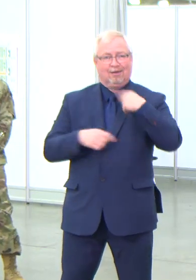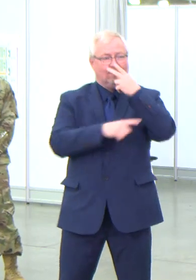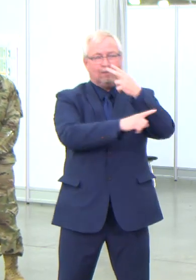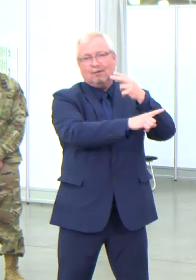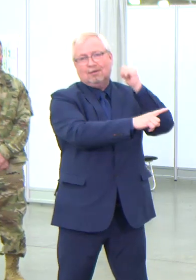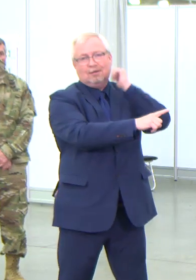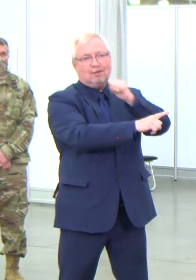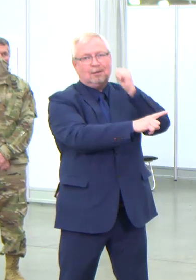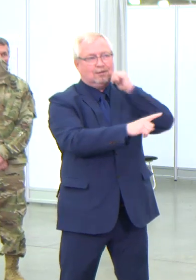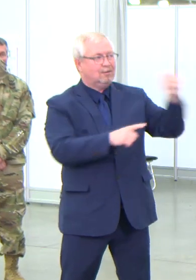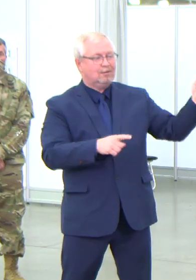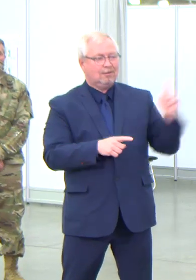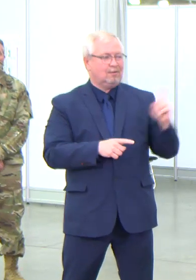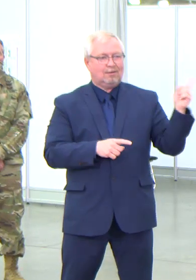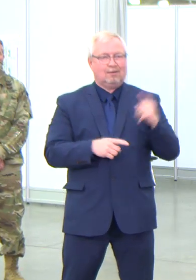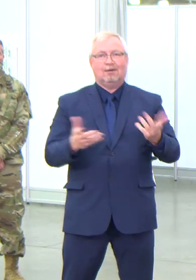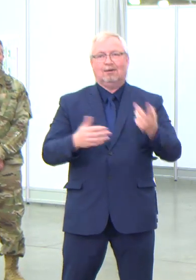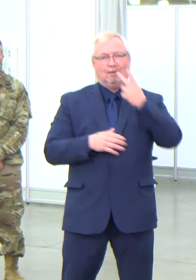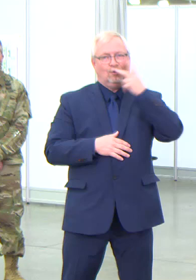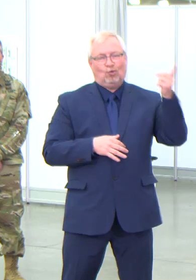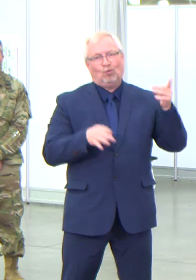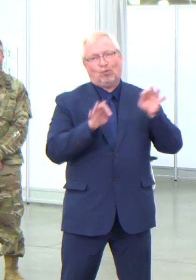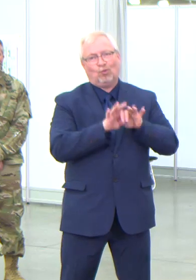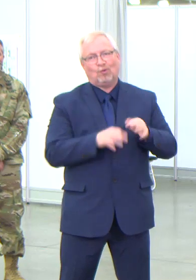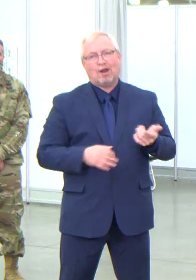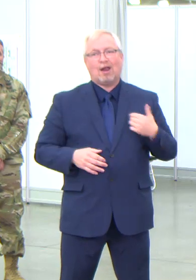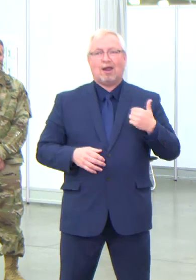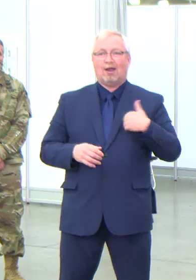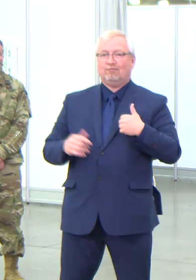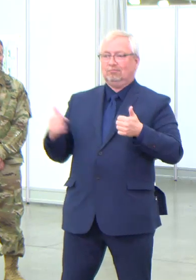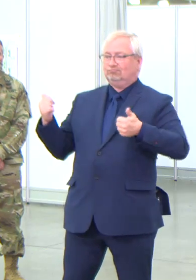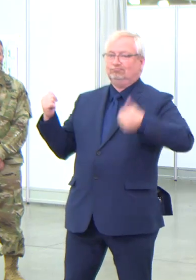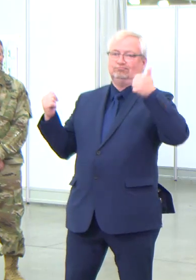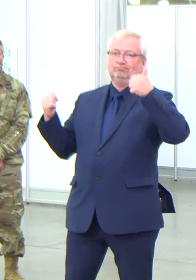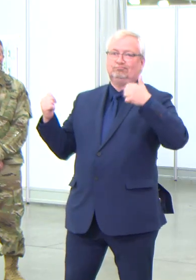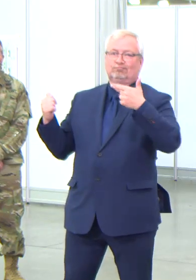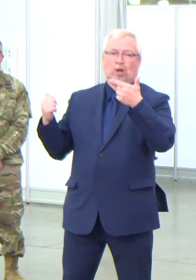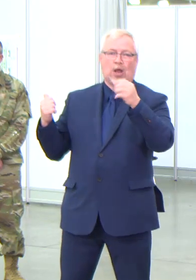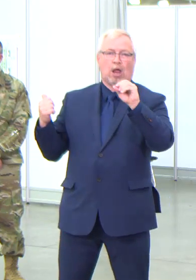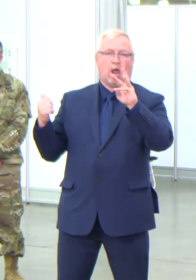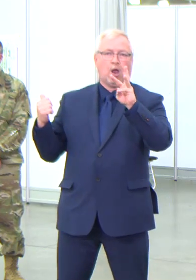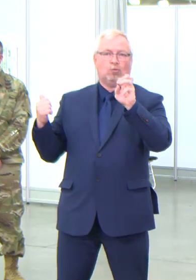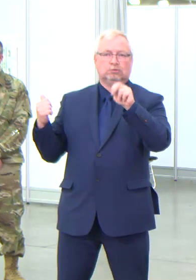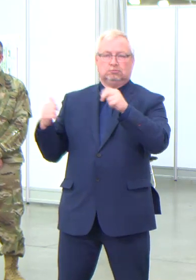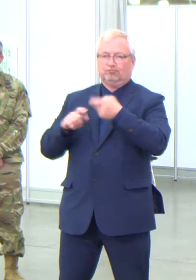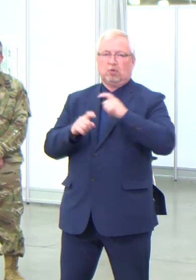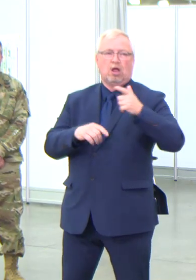a leader at every one of these offices, and we have Major General Timothy Gowen with the National Guard here as well.